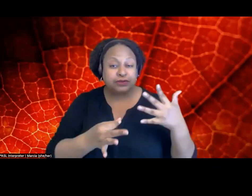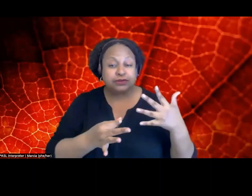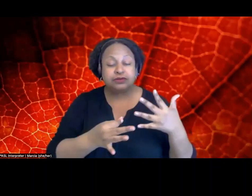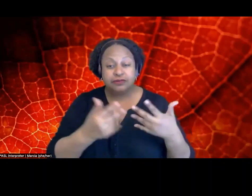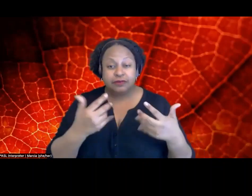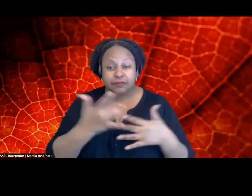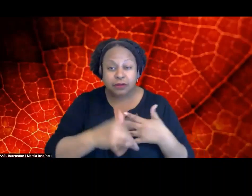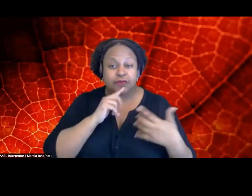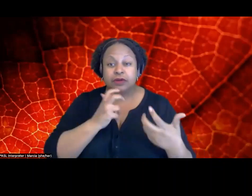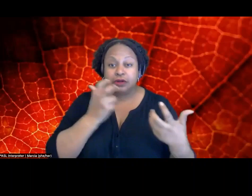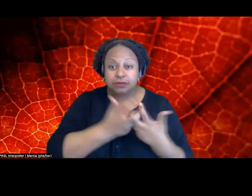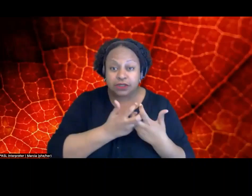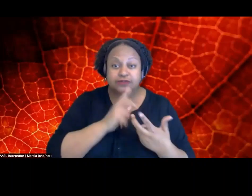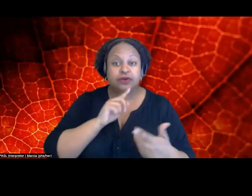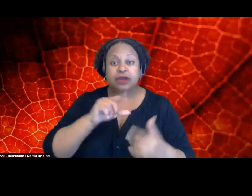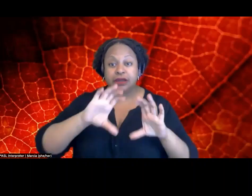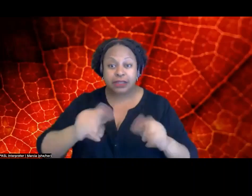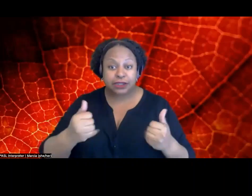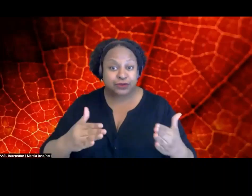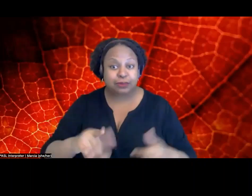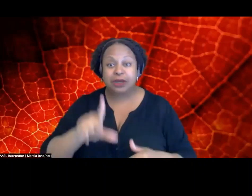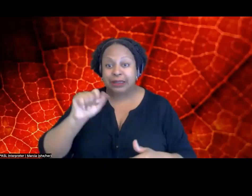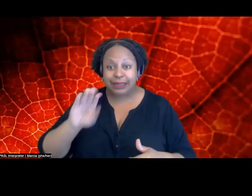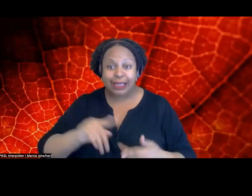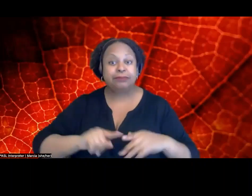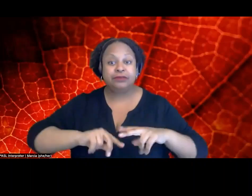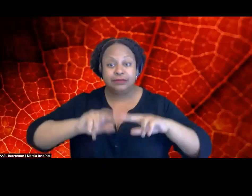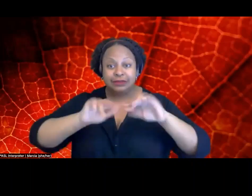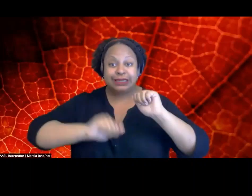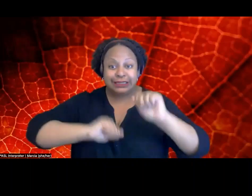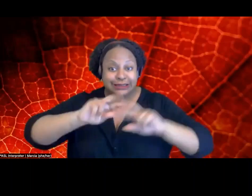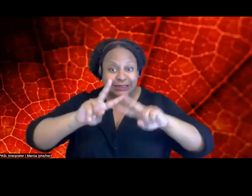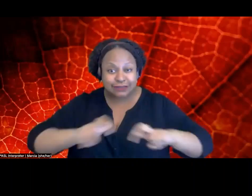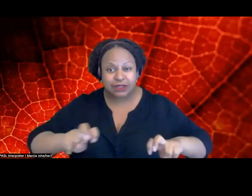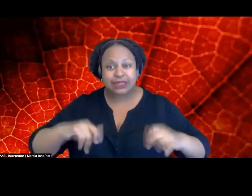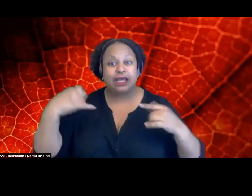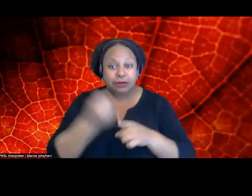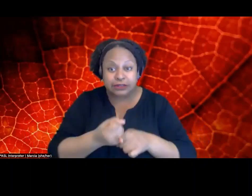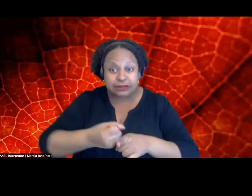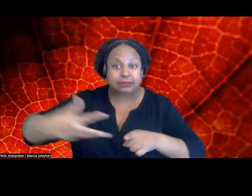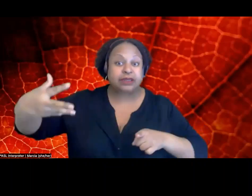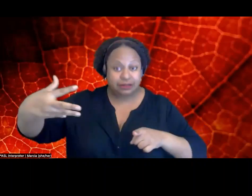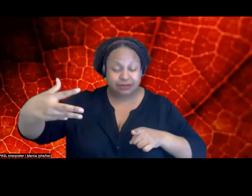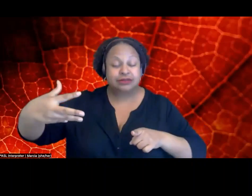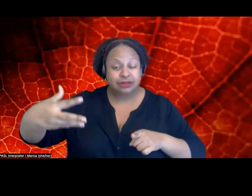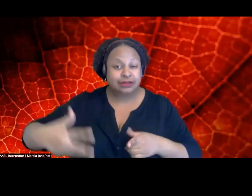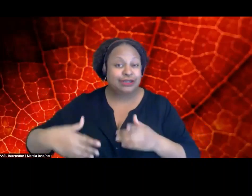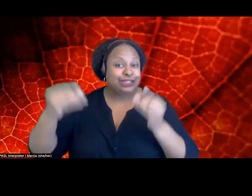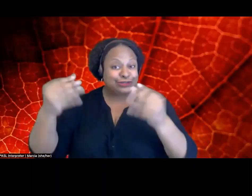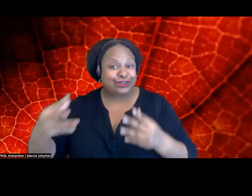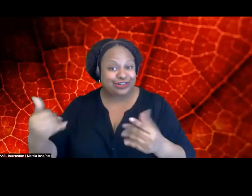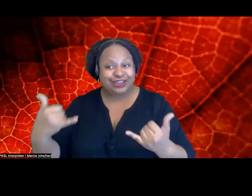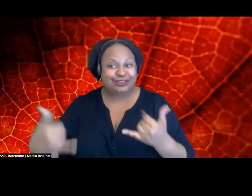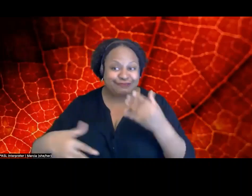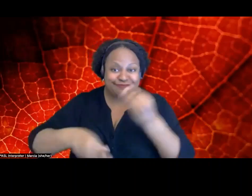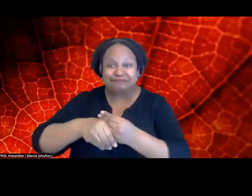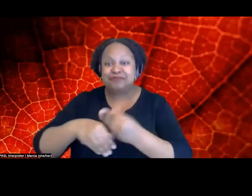labs, assessment have greatly expanded. Instructors are bringing new technology and synchronous,